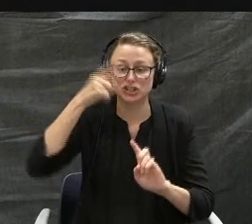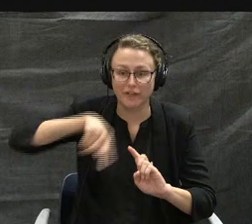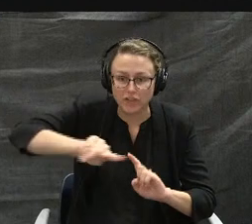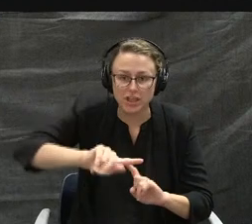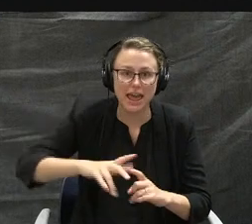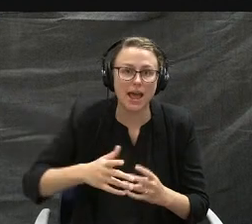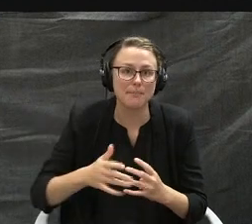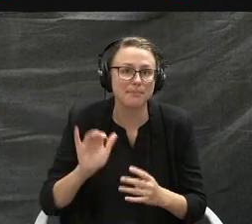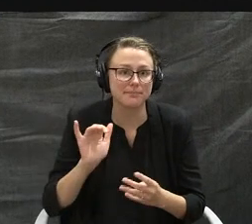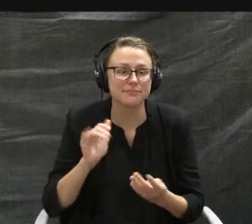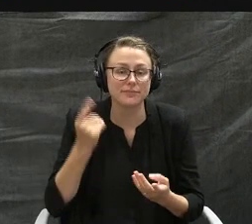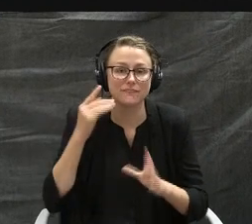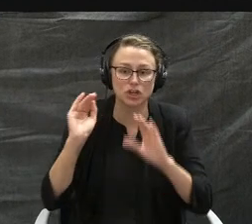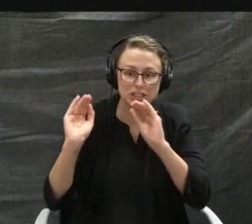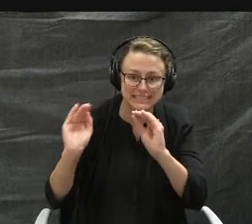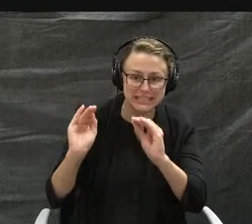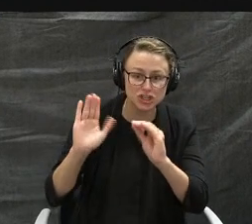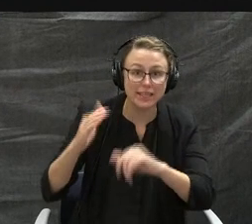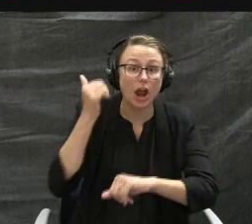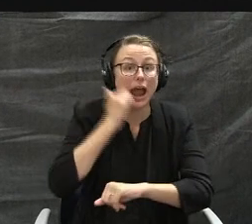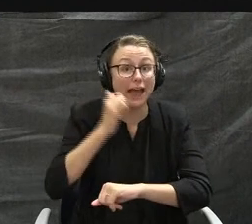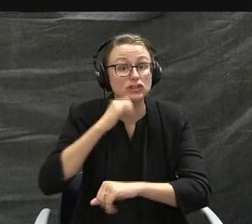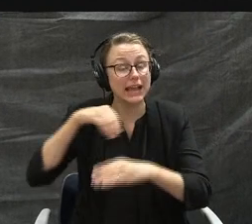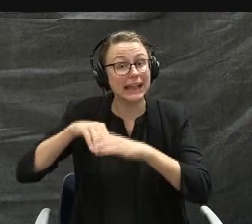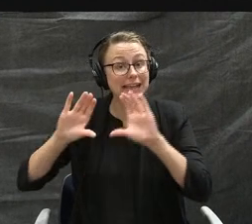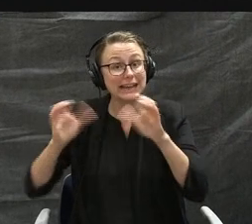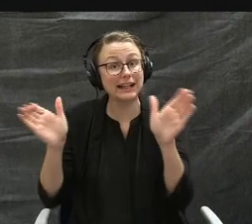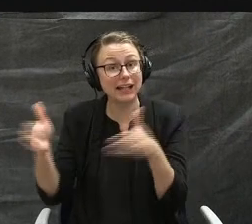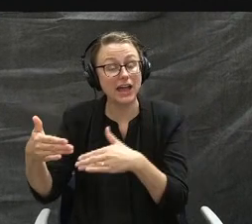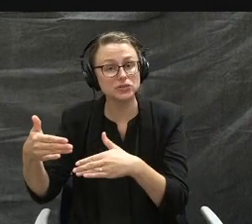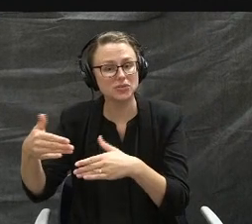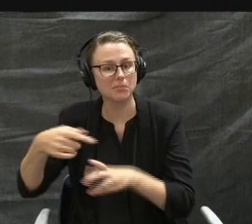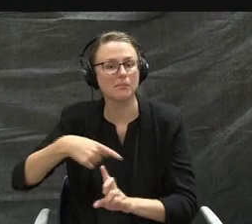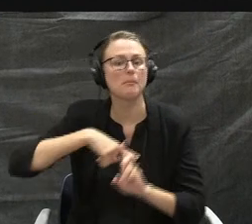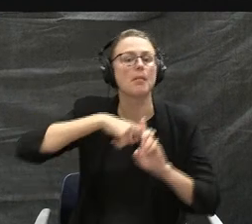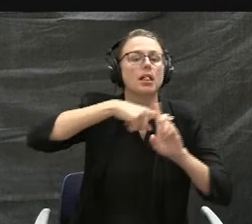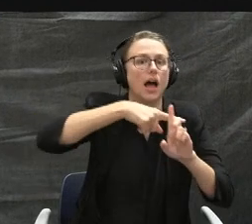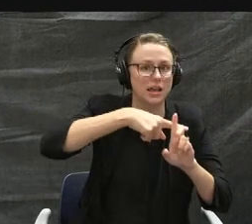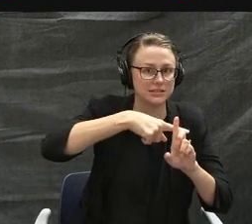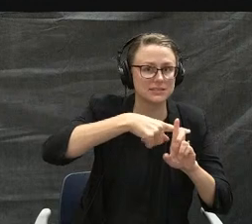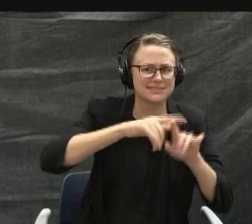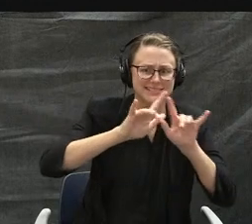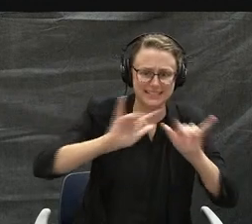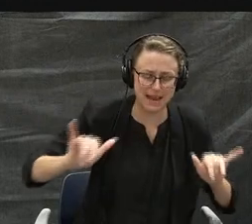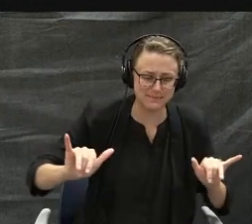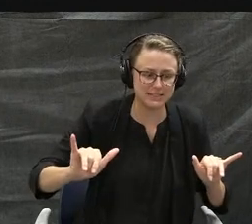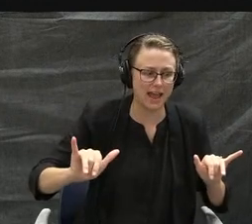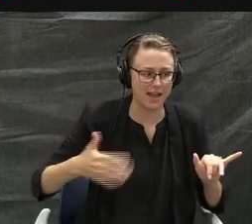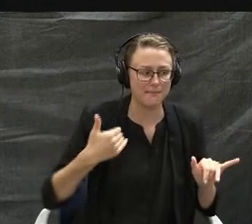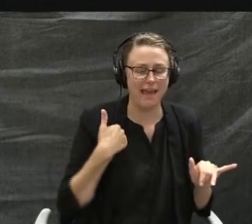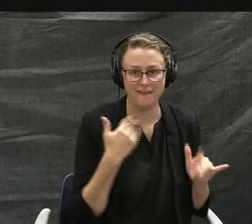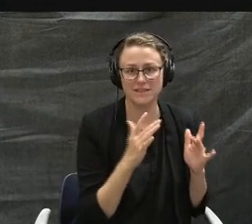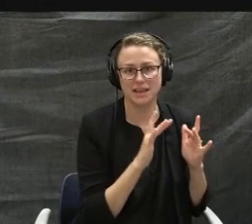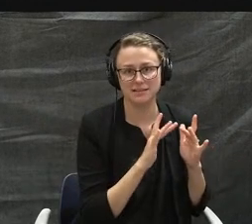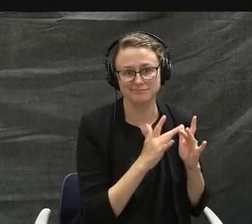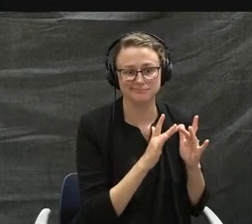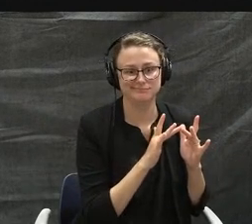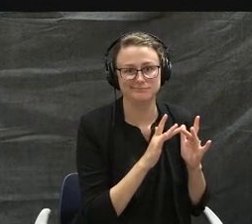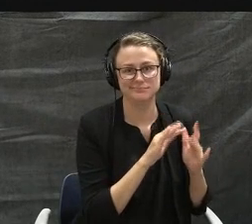them in terms of teaching their daily in classroom instruction and then also simultaneously having. KE learning instruction